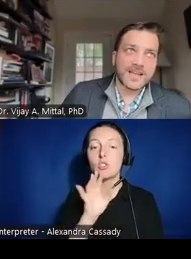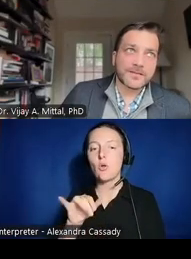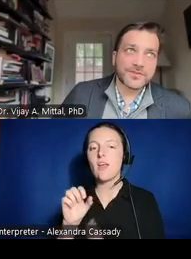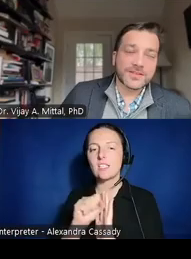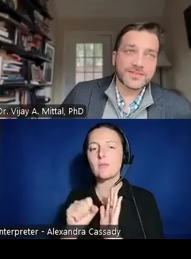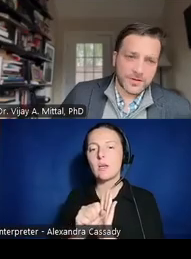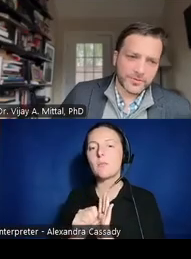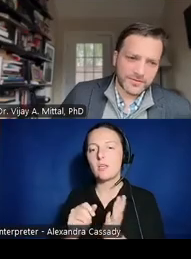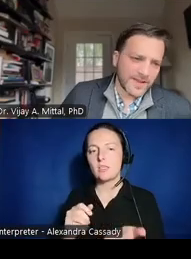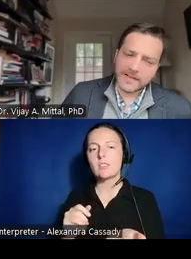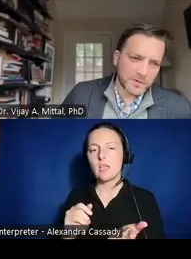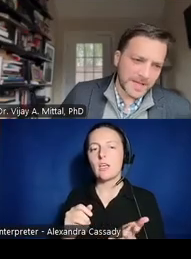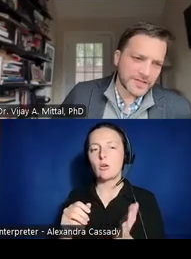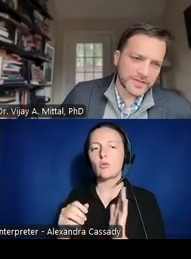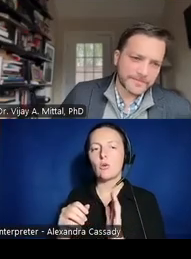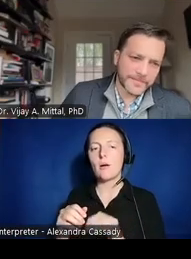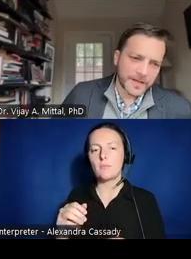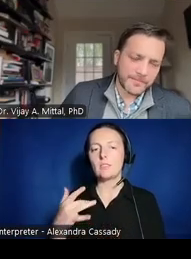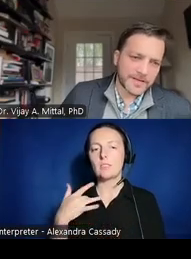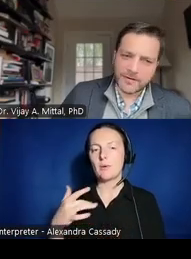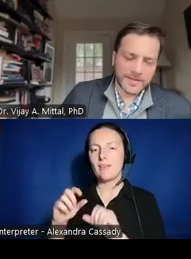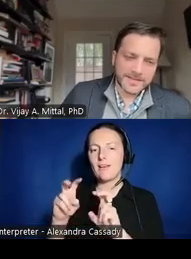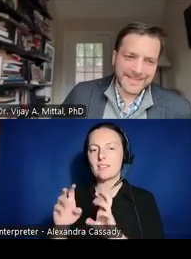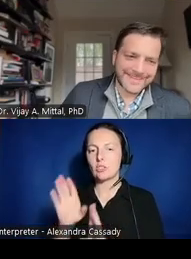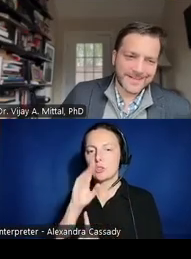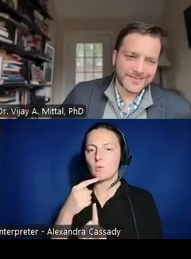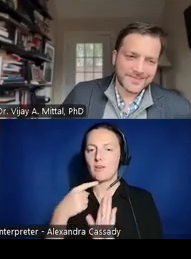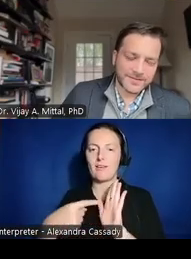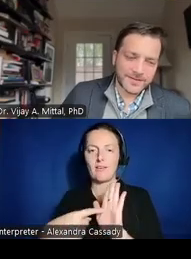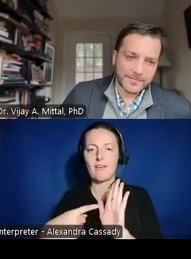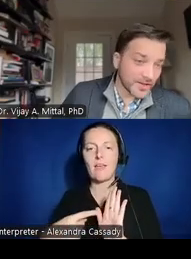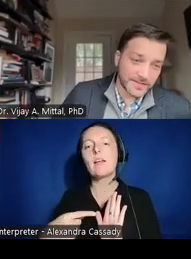the person has trouble conveying information um but not related to anything else like positive